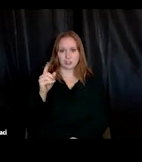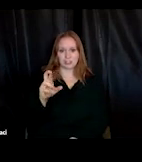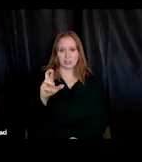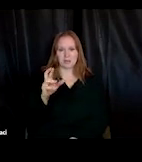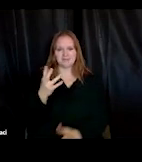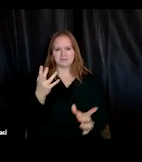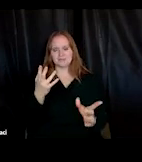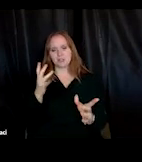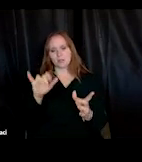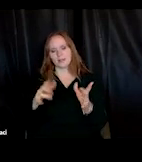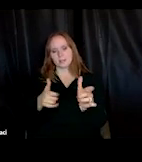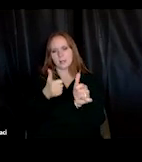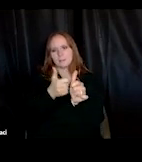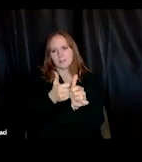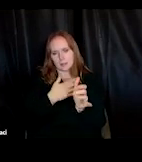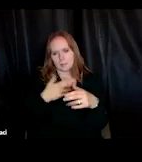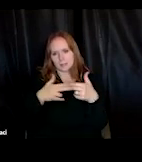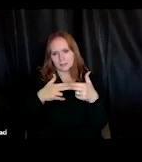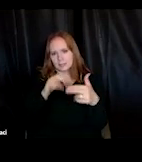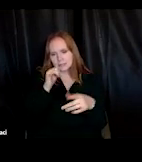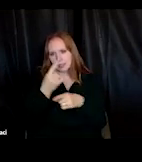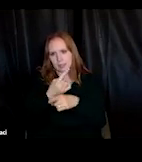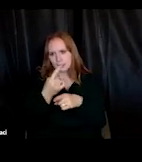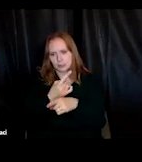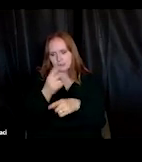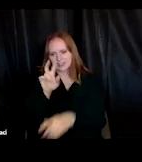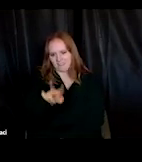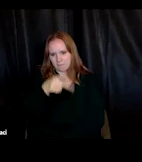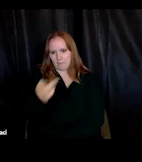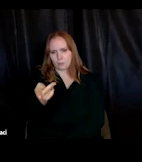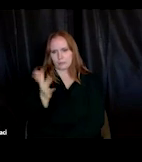for the data points there. And the next slide.